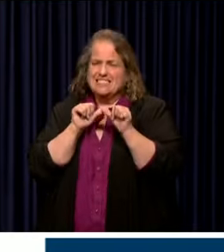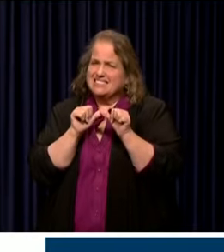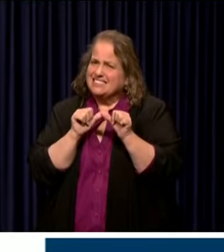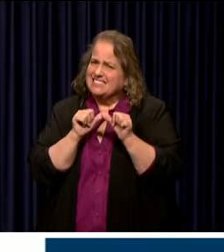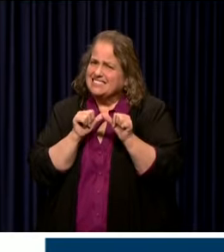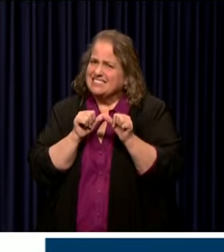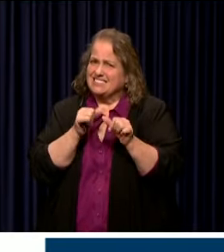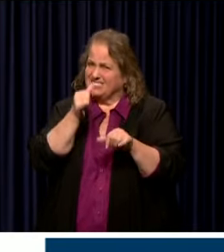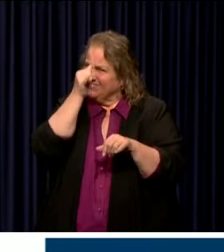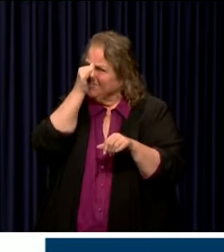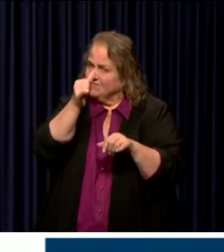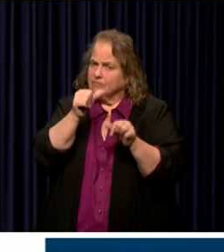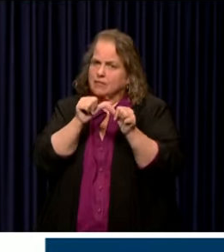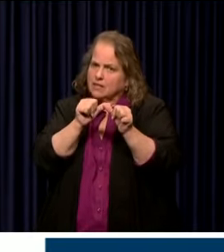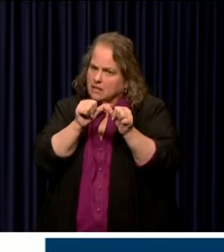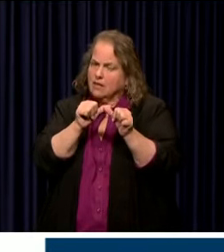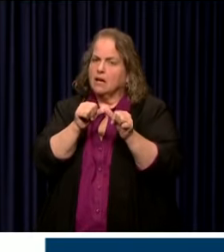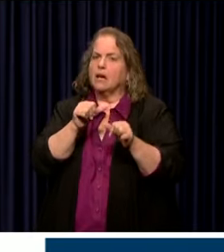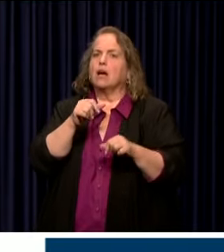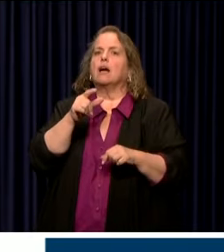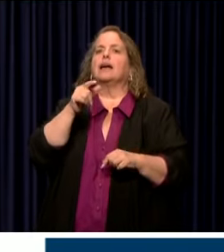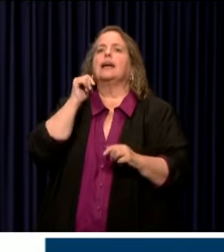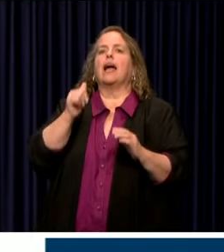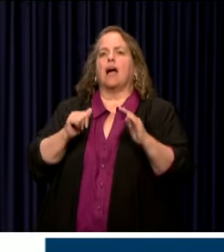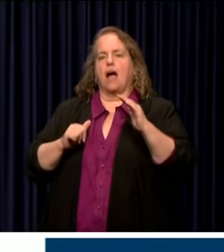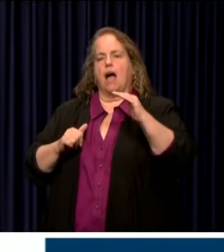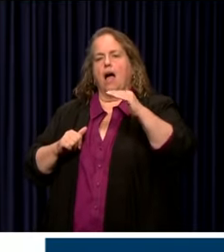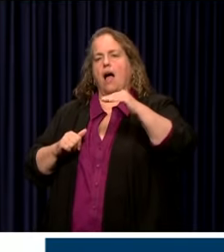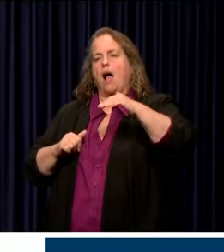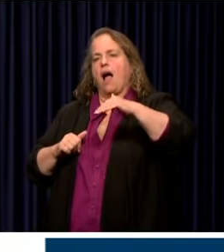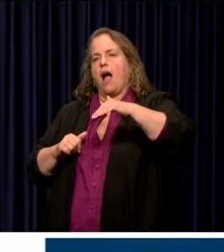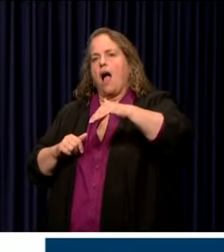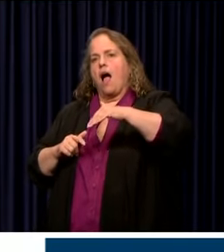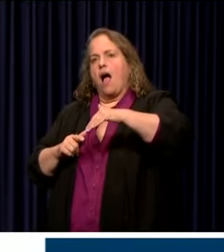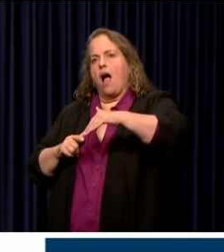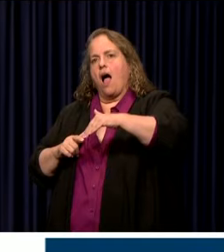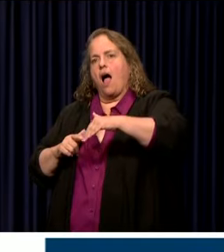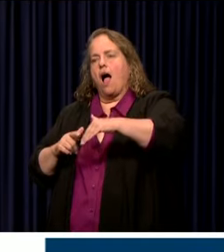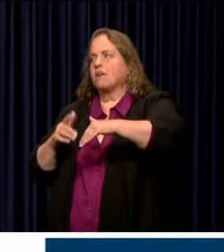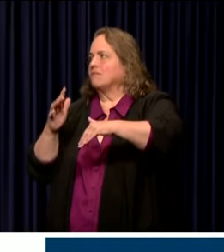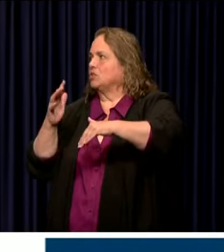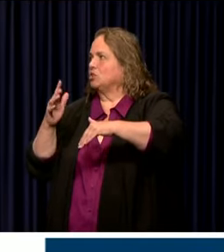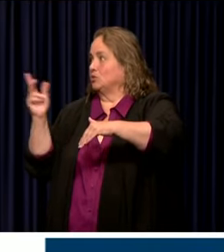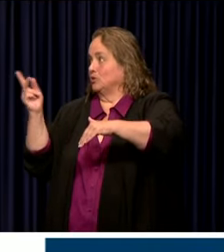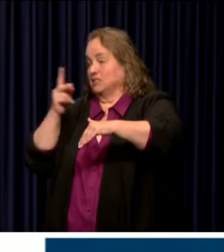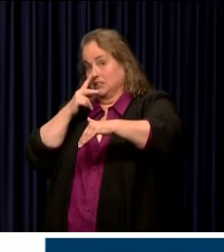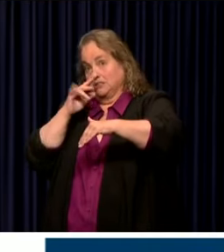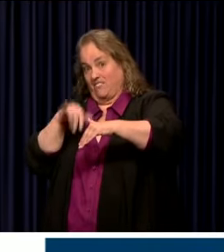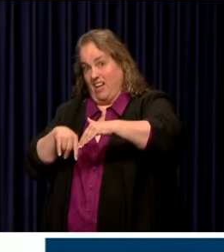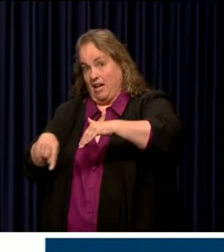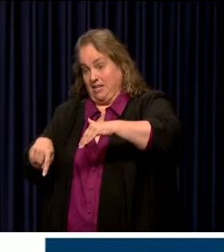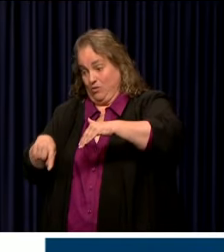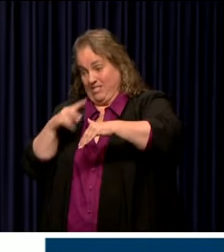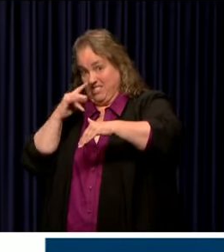WE END UP DOING IT IN A SHORTER